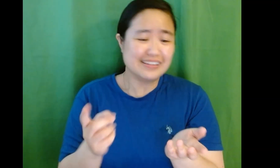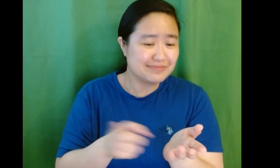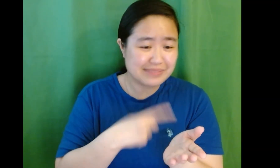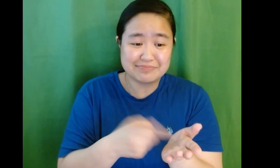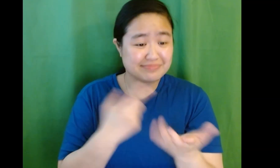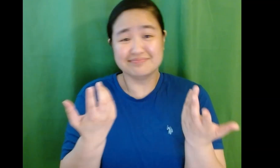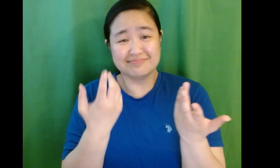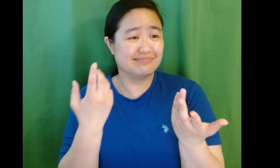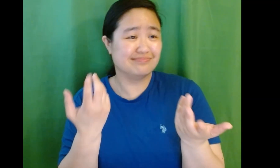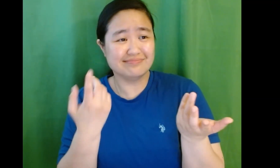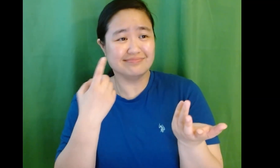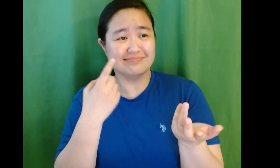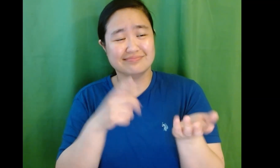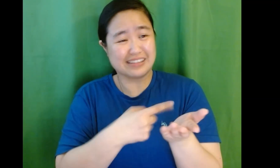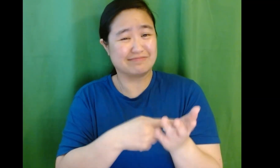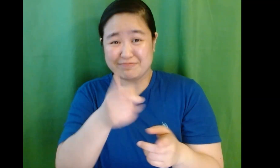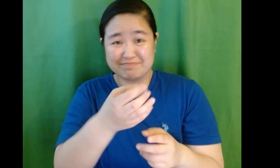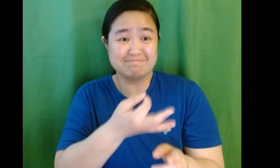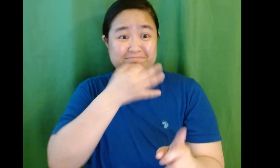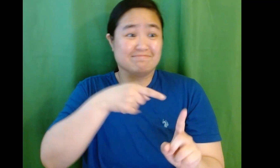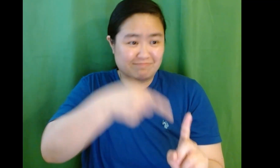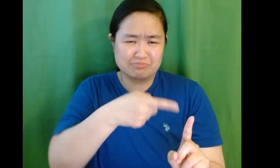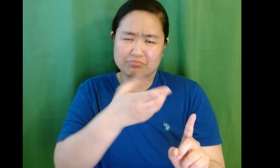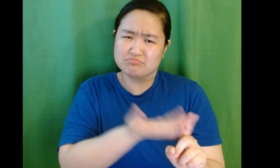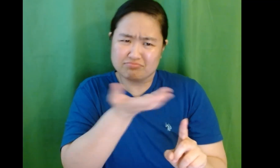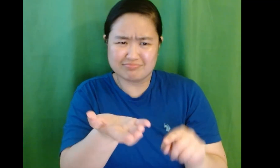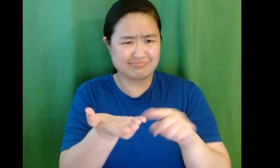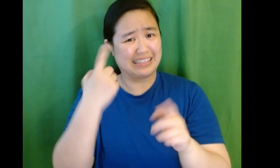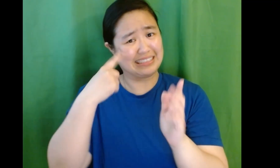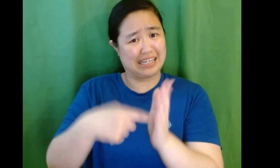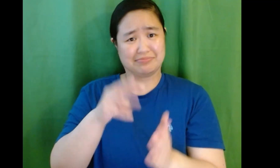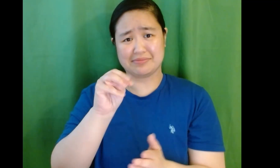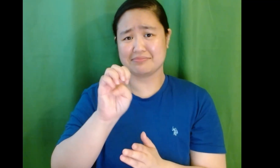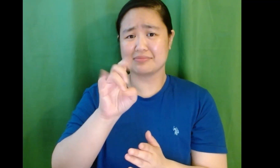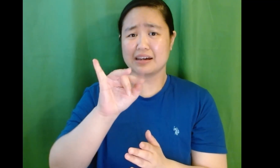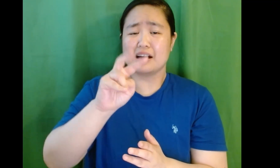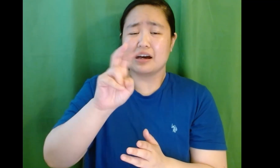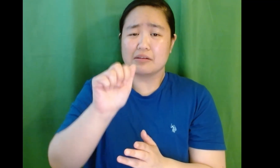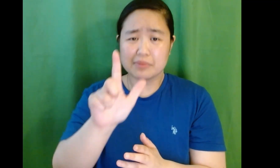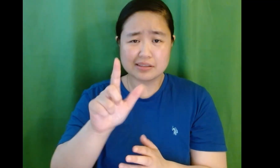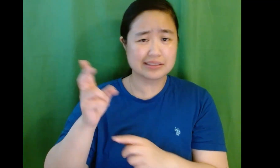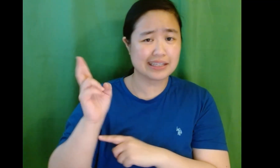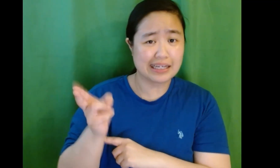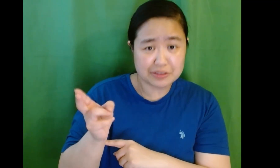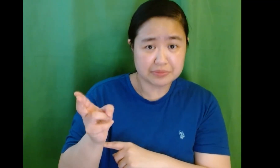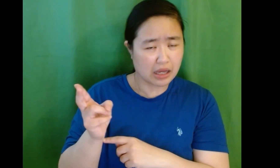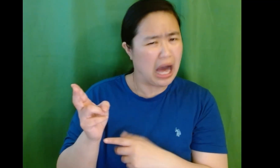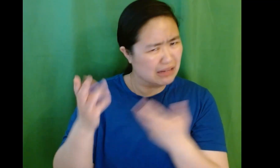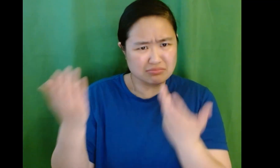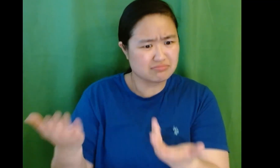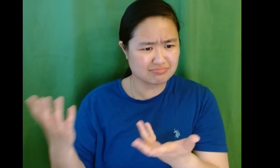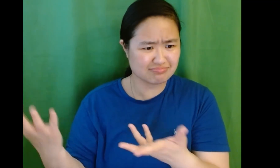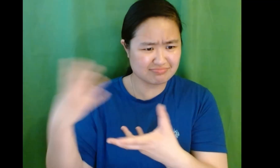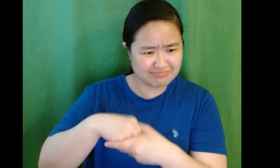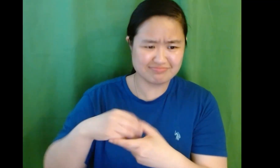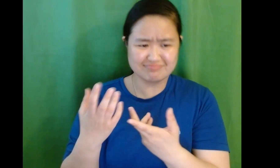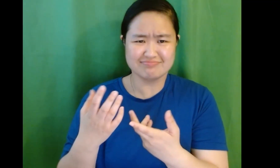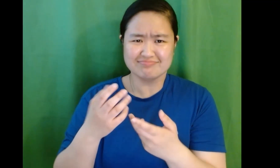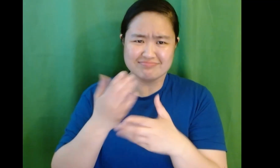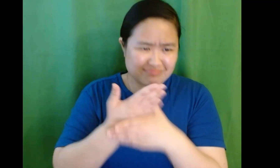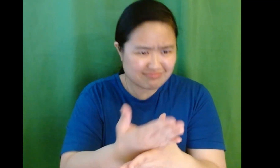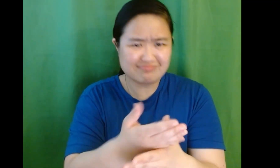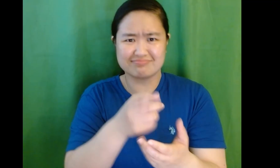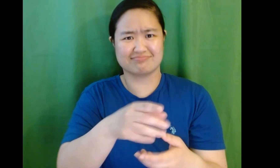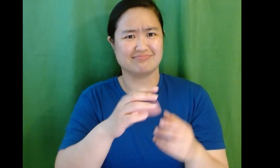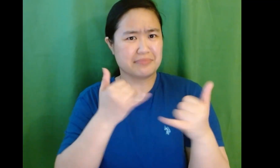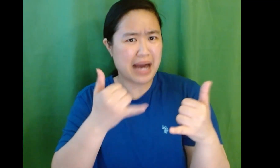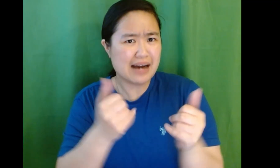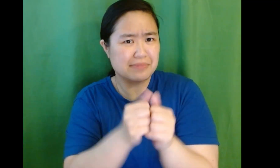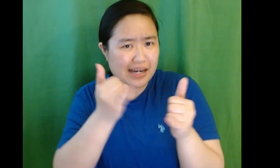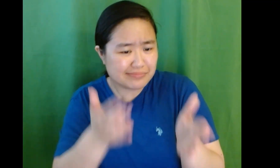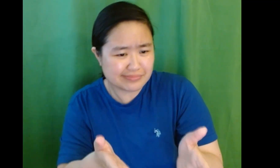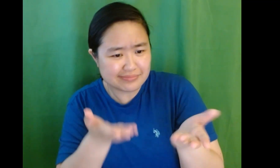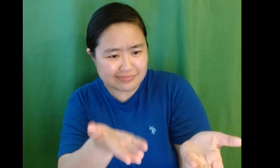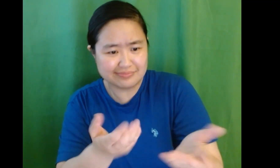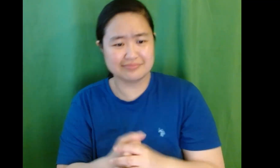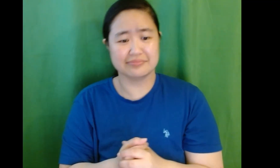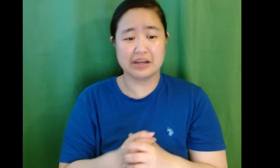If you have some expertise in one area, for example, Medieval history, share it with your players.